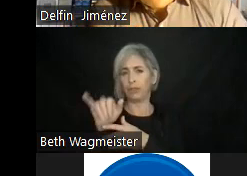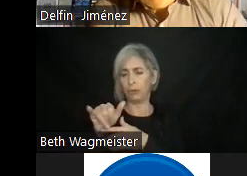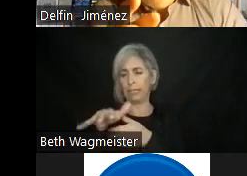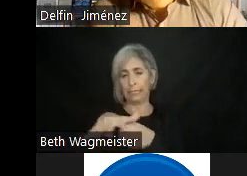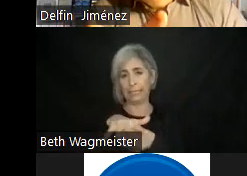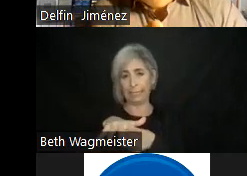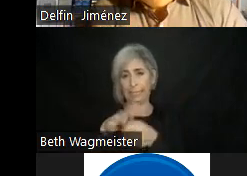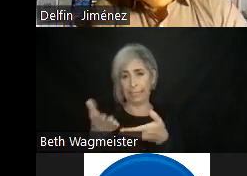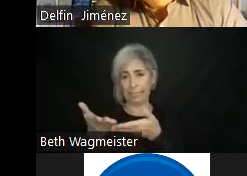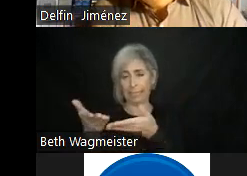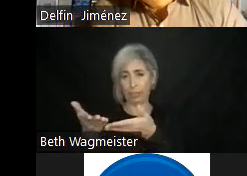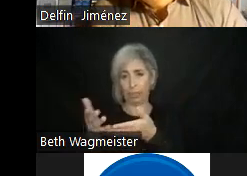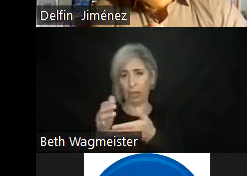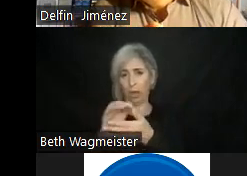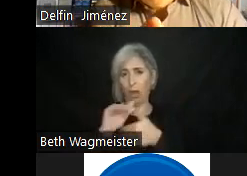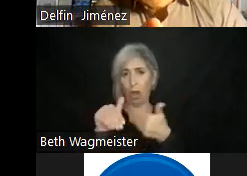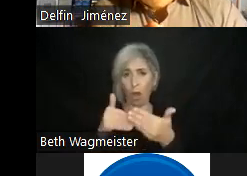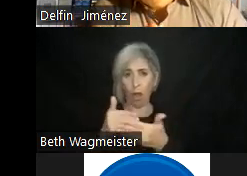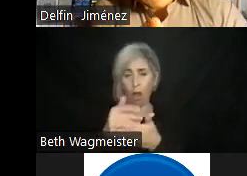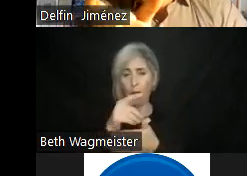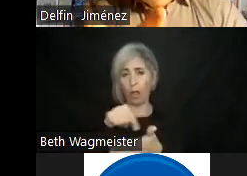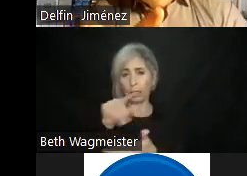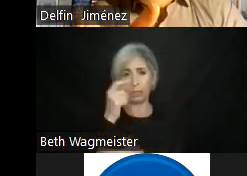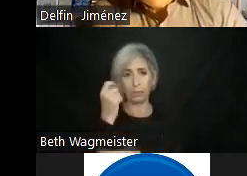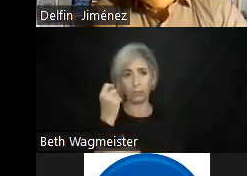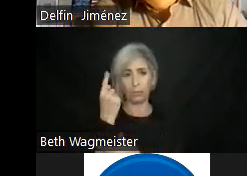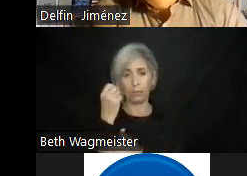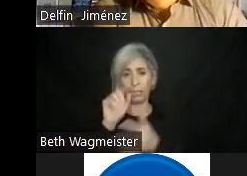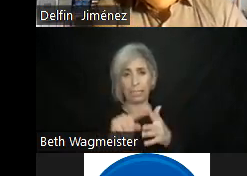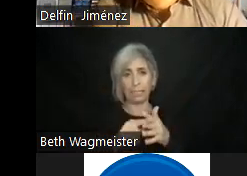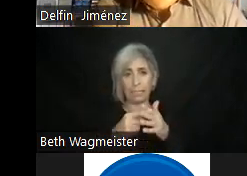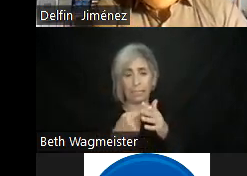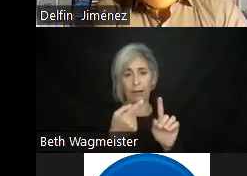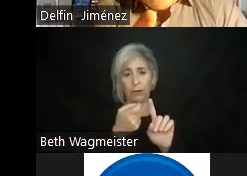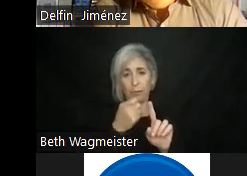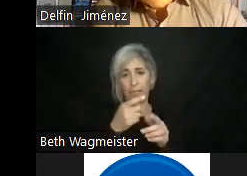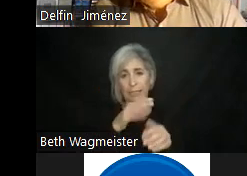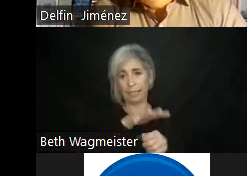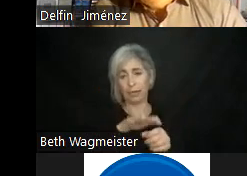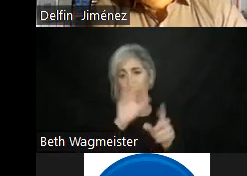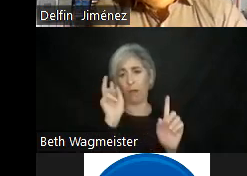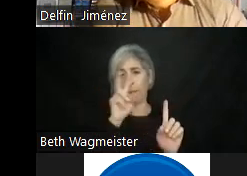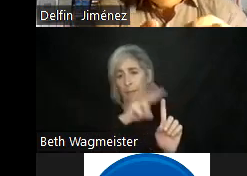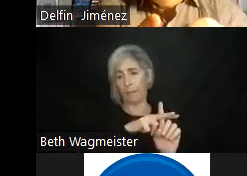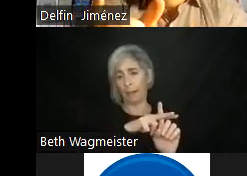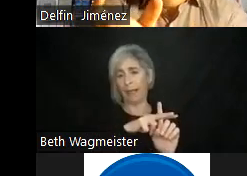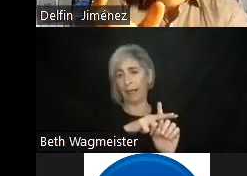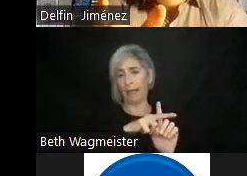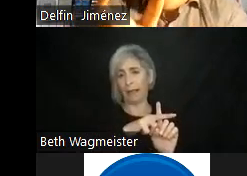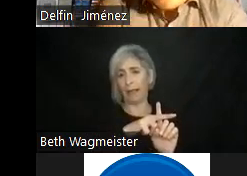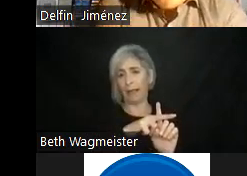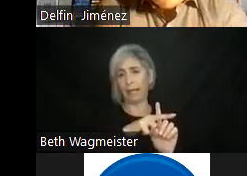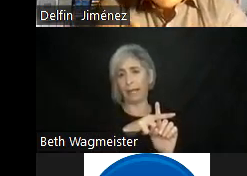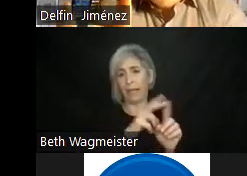all of them starts saying in this section apply the requirements